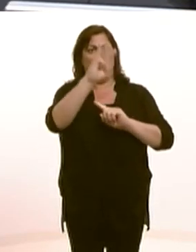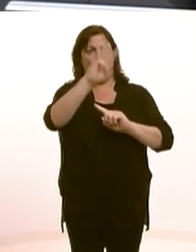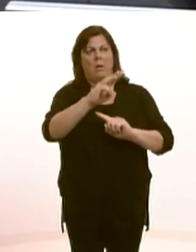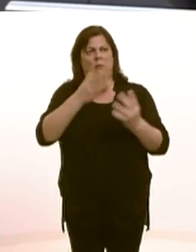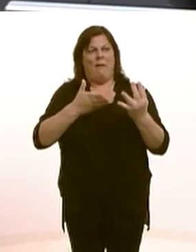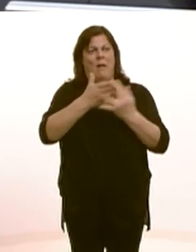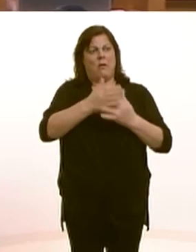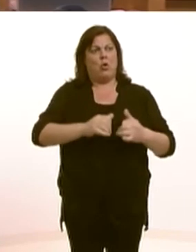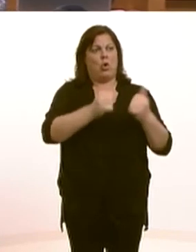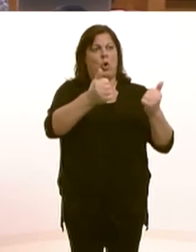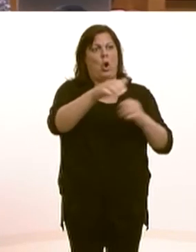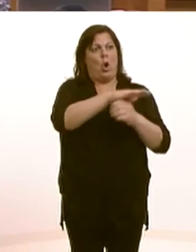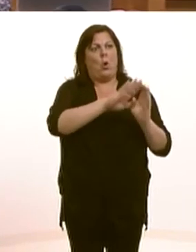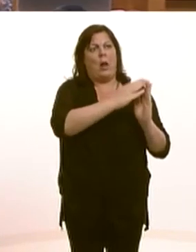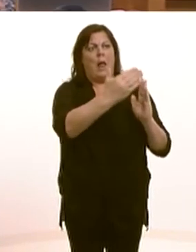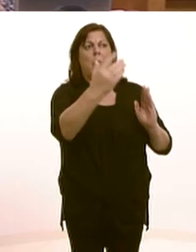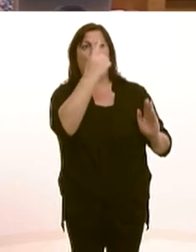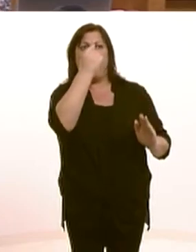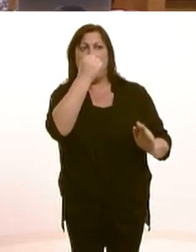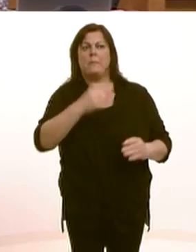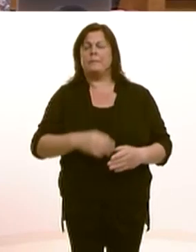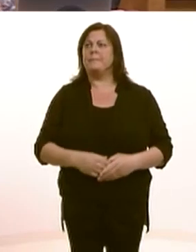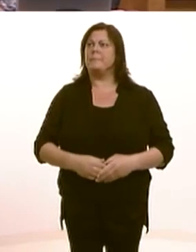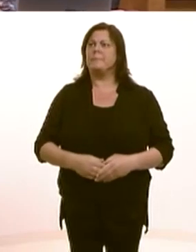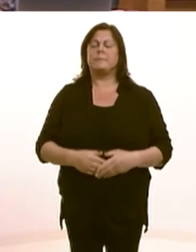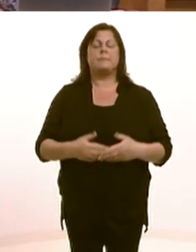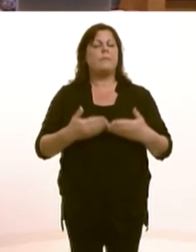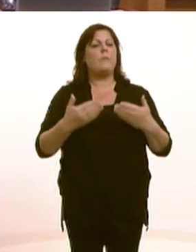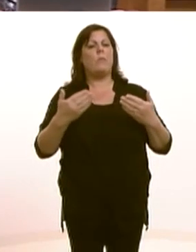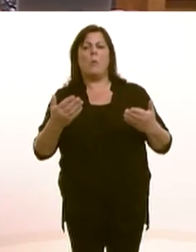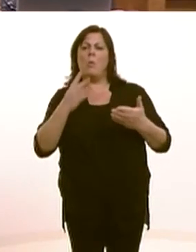Carwyn Jones: Well, I think I answered that question in terms of what weíve done to help 100 community libraries.